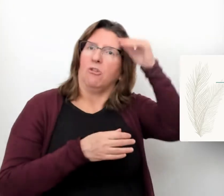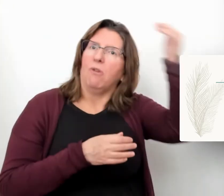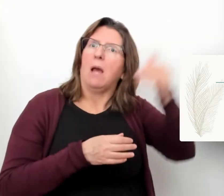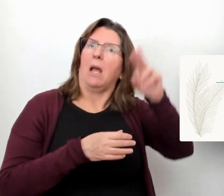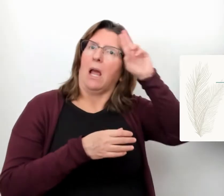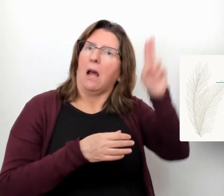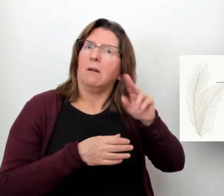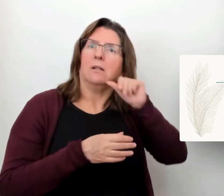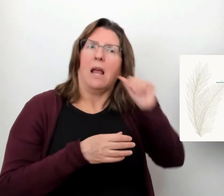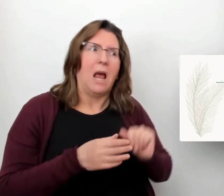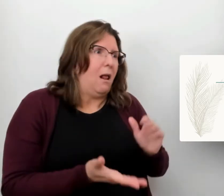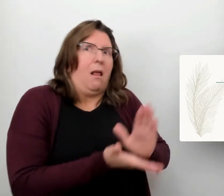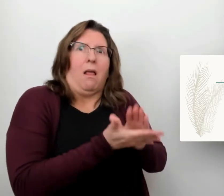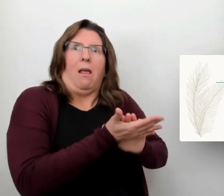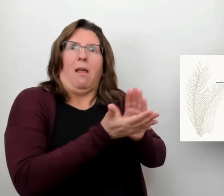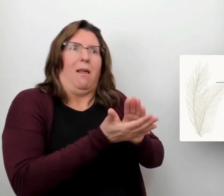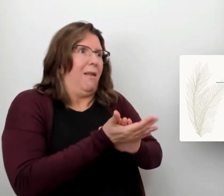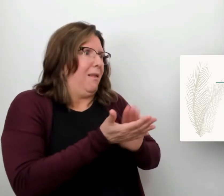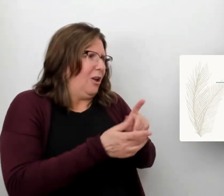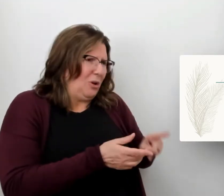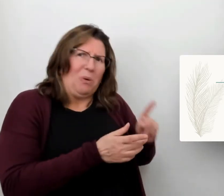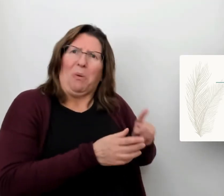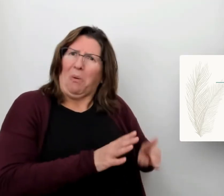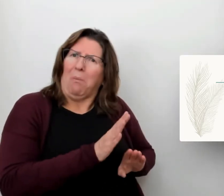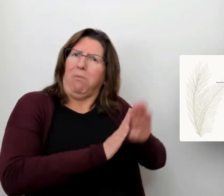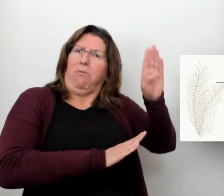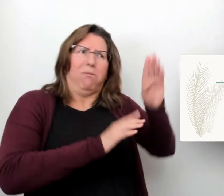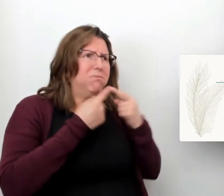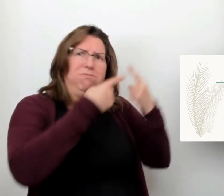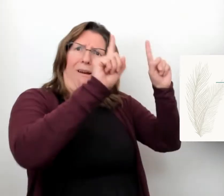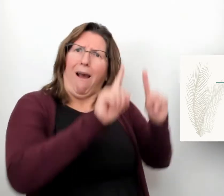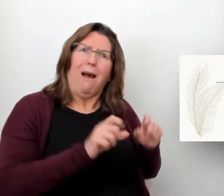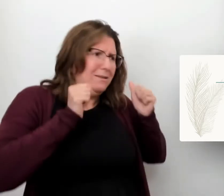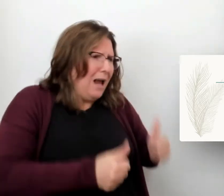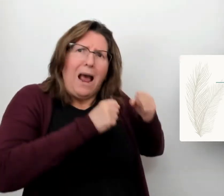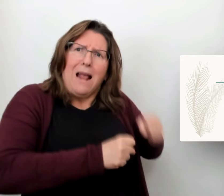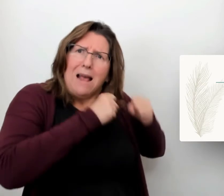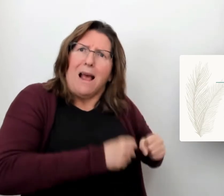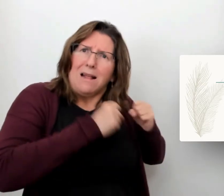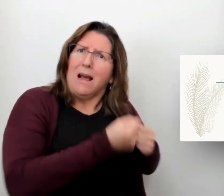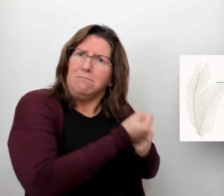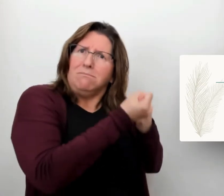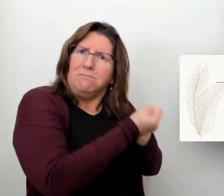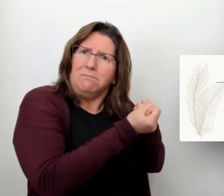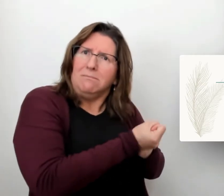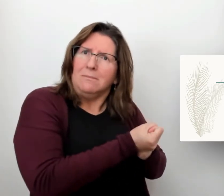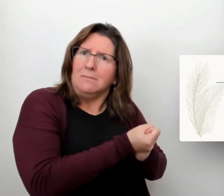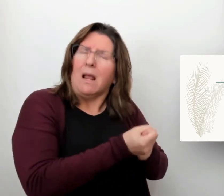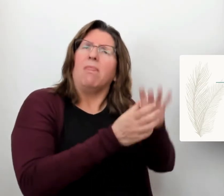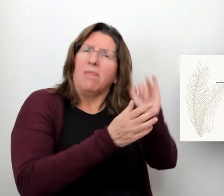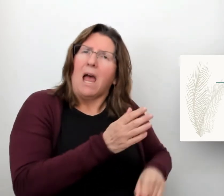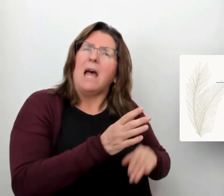They reflect on the years that their parents, grandparents, aunts, and uncles encouraged them . . . praised them for their speech.